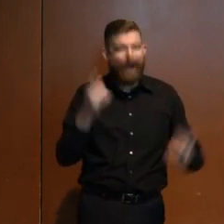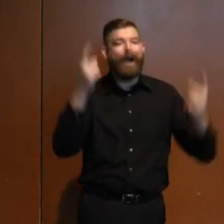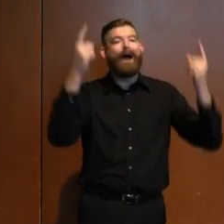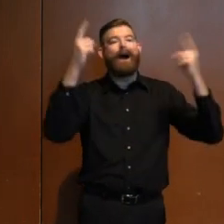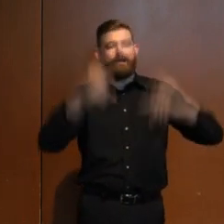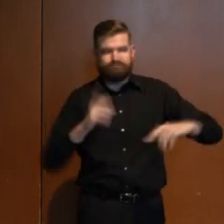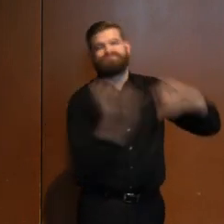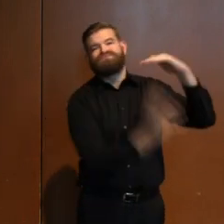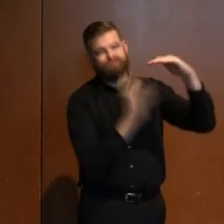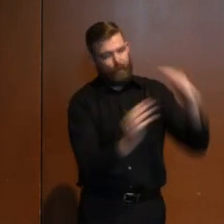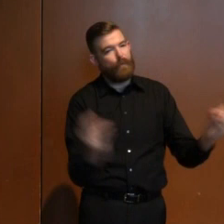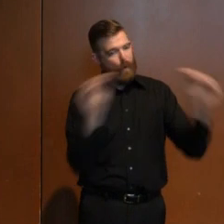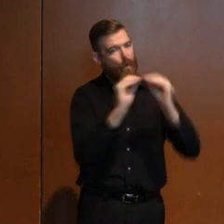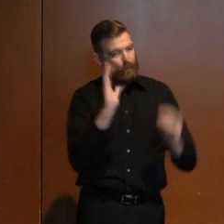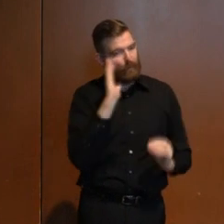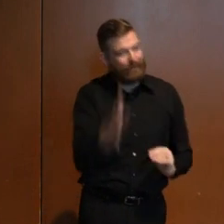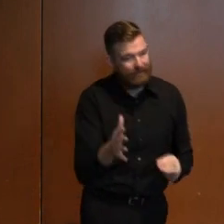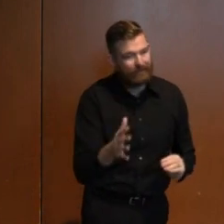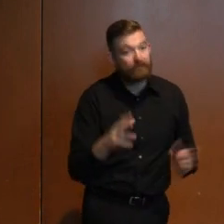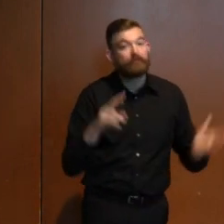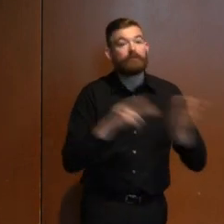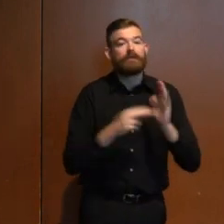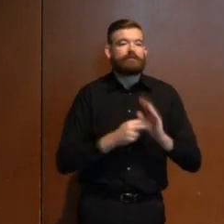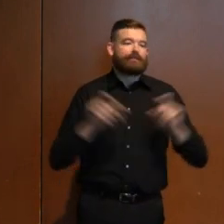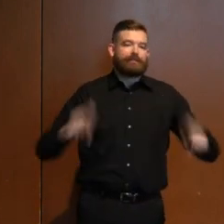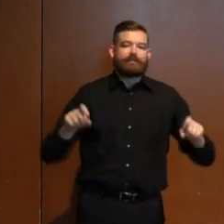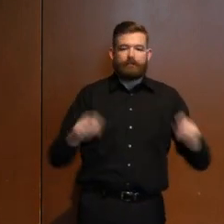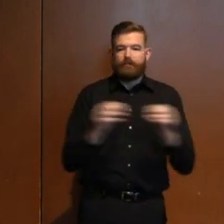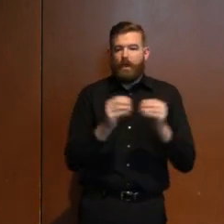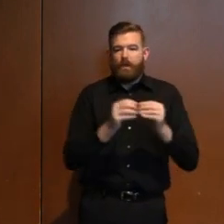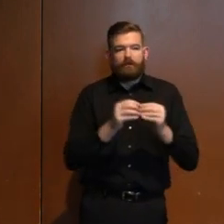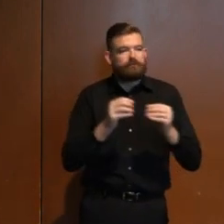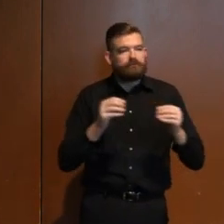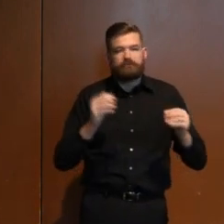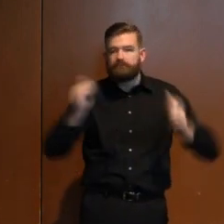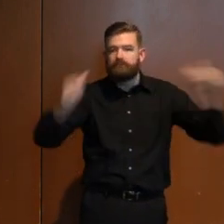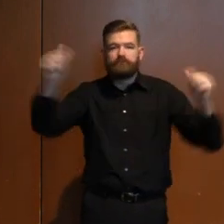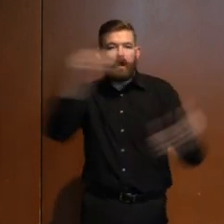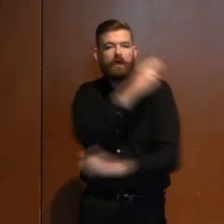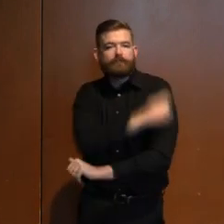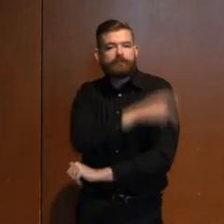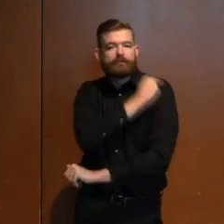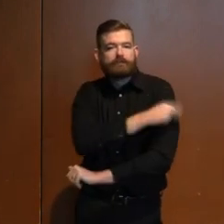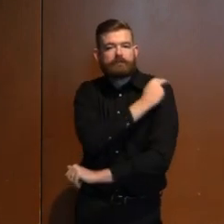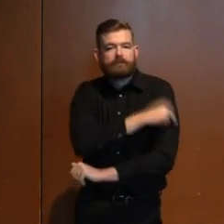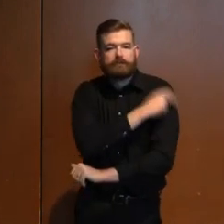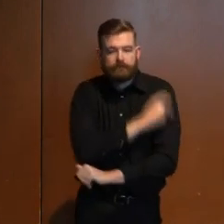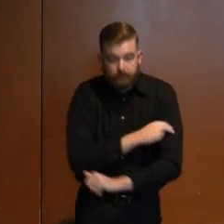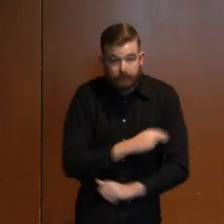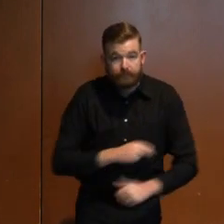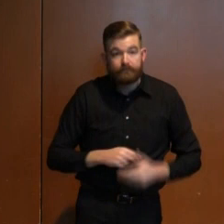THIS IS NO LONGER THE CASE. WE HAVE BEEN WORKING AGGRESSIVELY TO RAPIDLY EXPAND HOSPITAL CAPACITY.